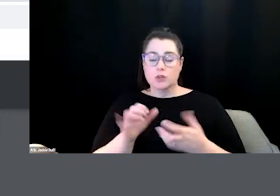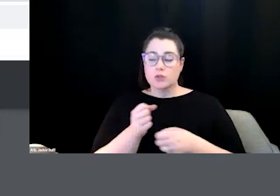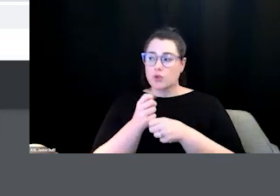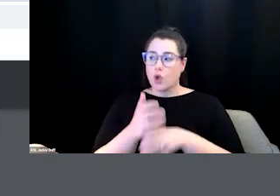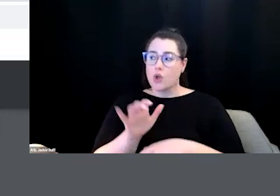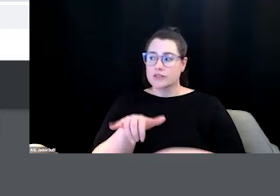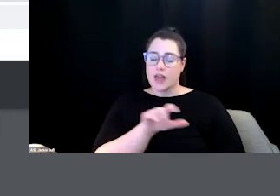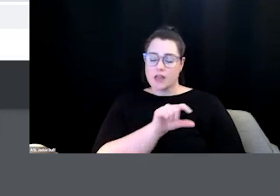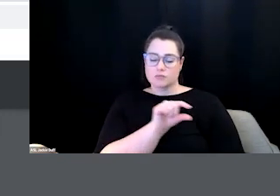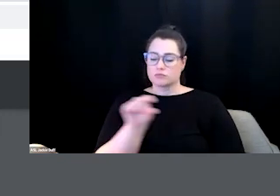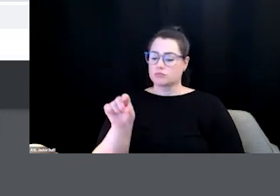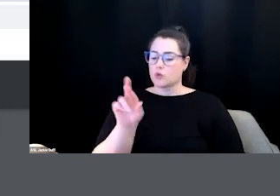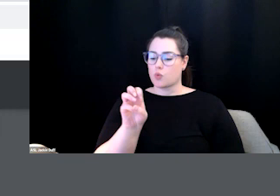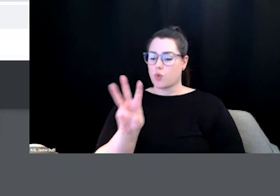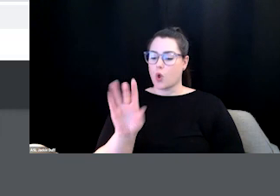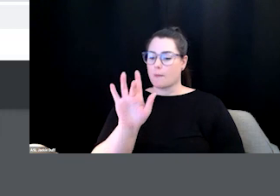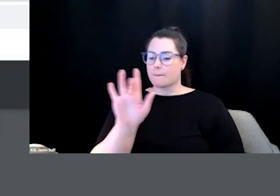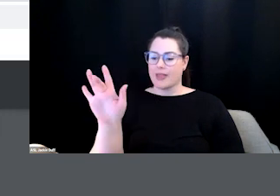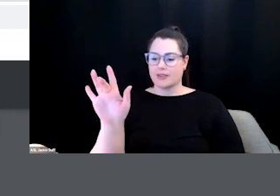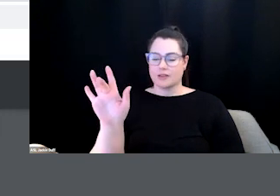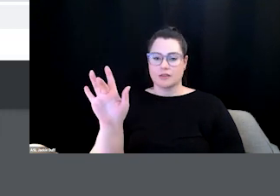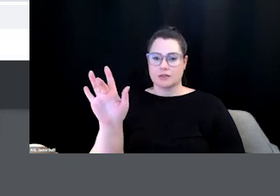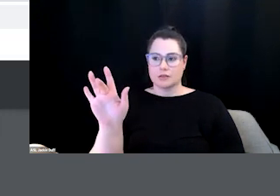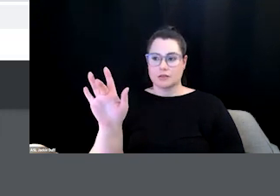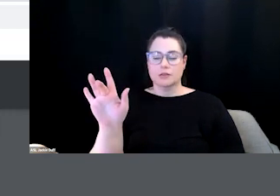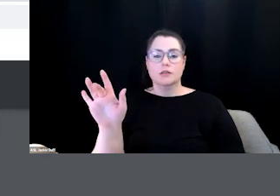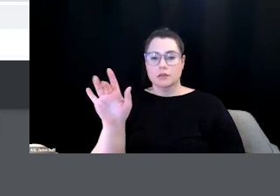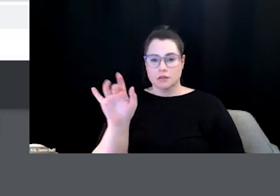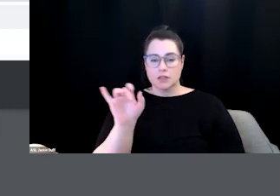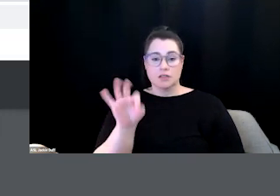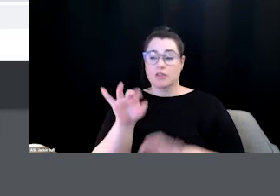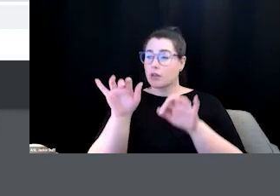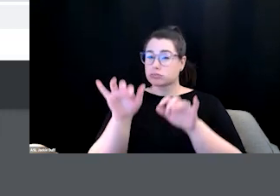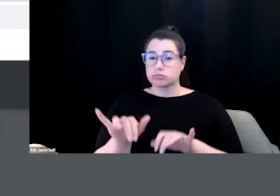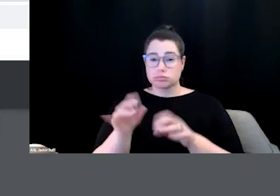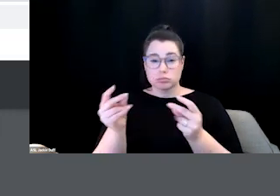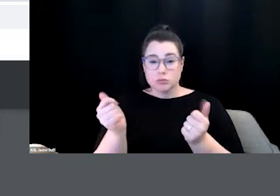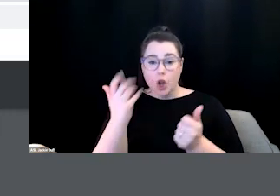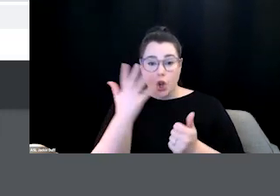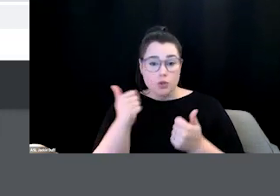So this can be misleading, meaning if you're doing this really quickly, it may look good to you, you know, at a glance.